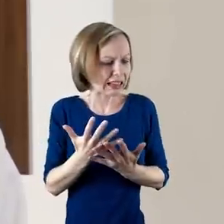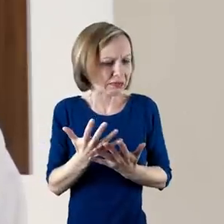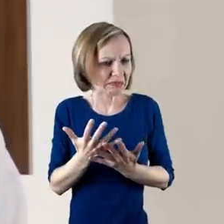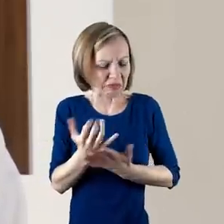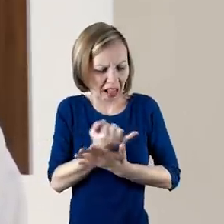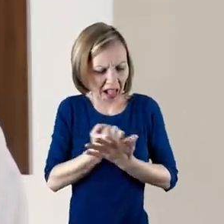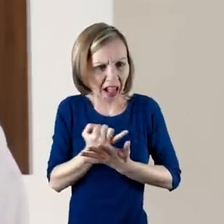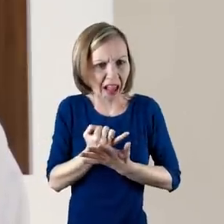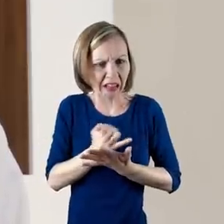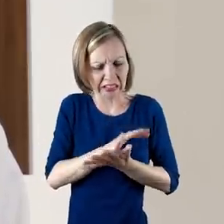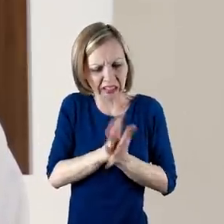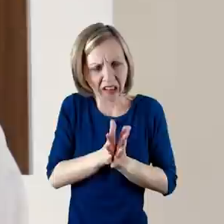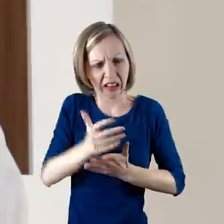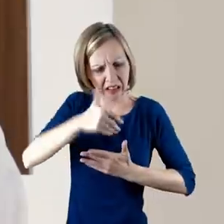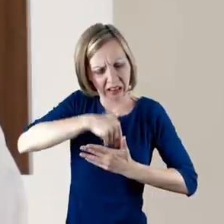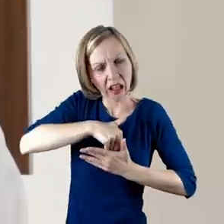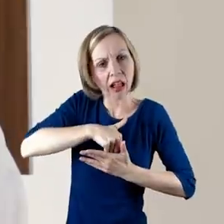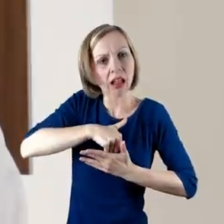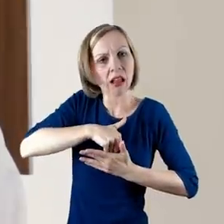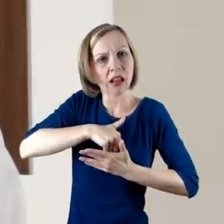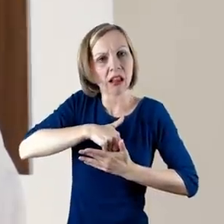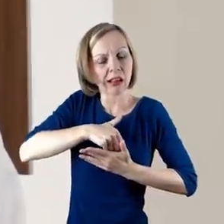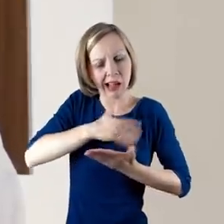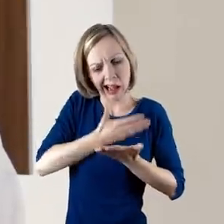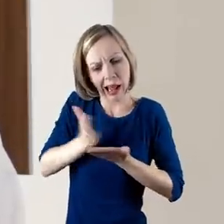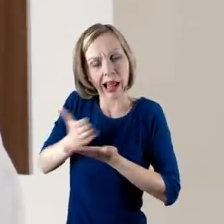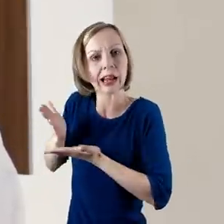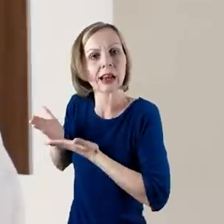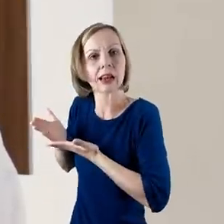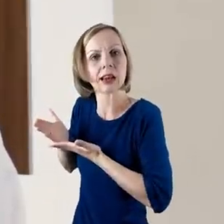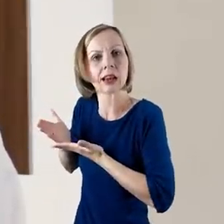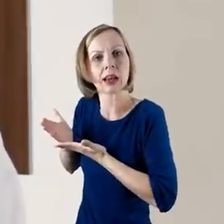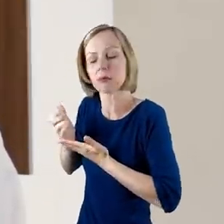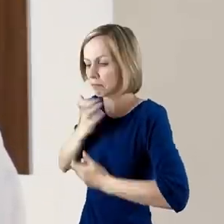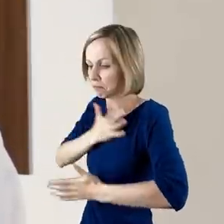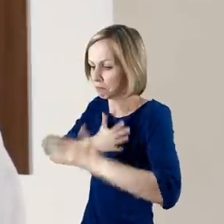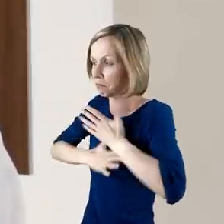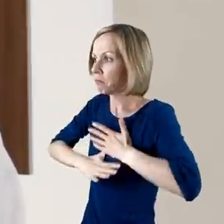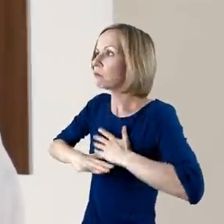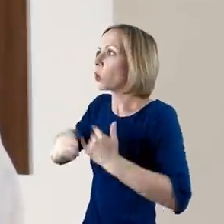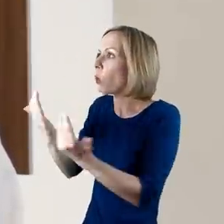and rank growth of wickedness. And welcome with meekness the implanted word